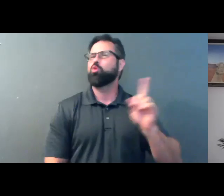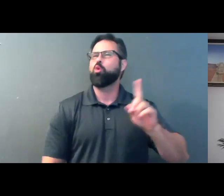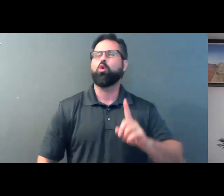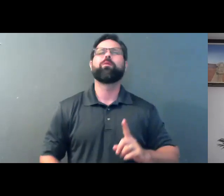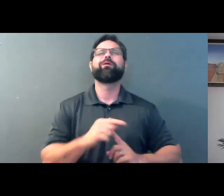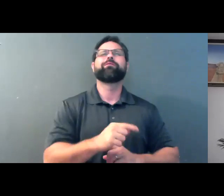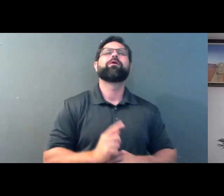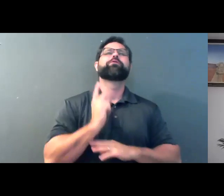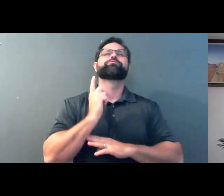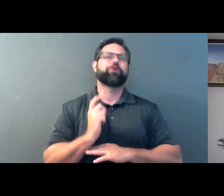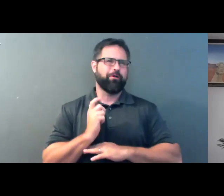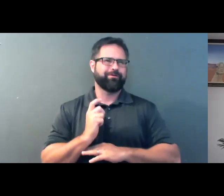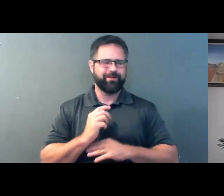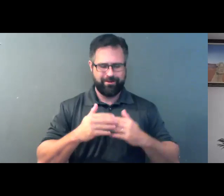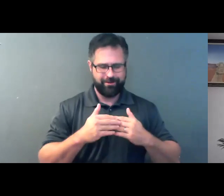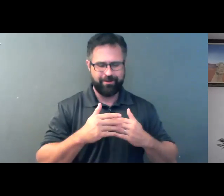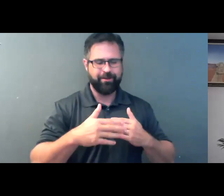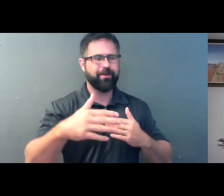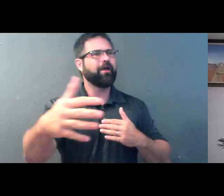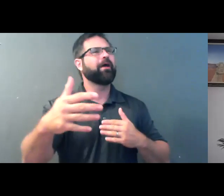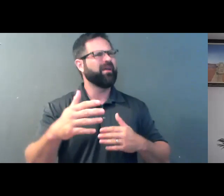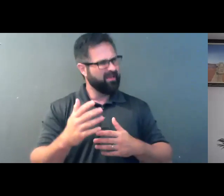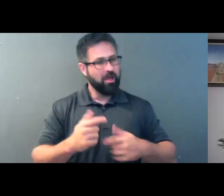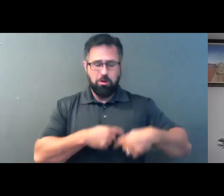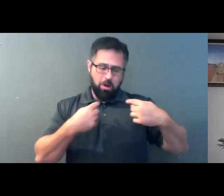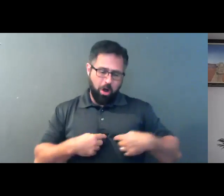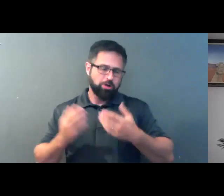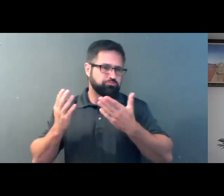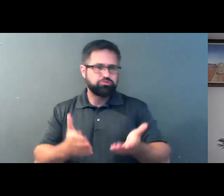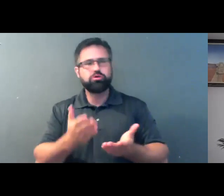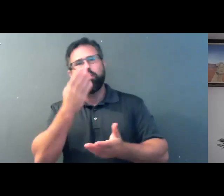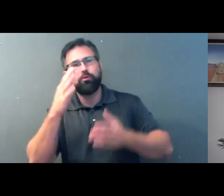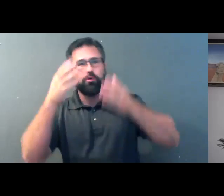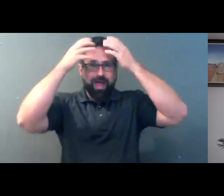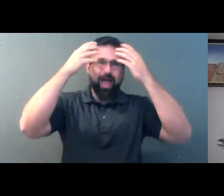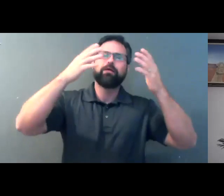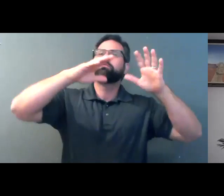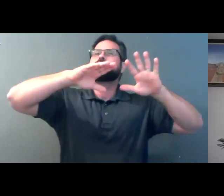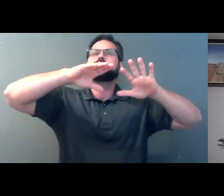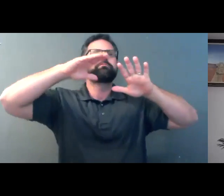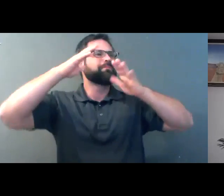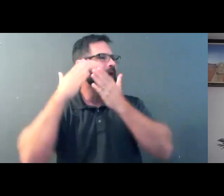persons with disabilities in humanitarian action we also were very keen to to make sure that we